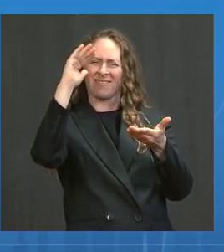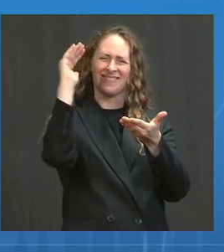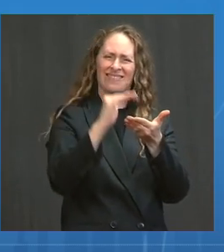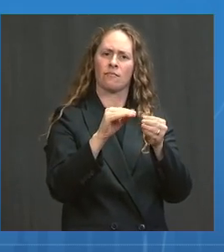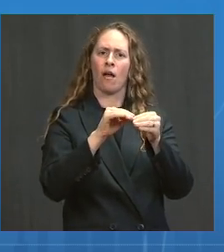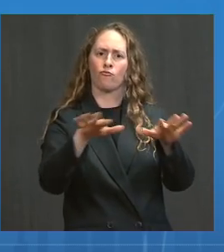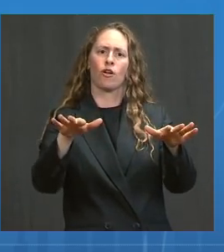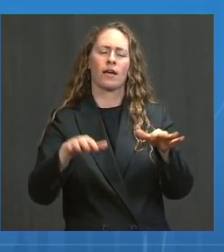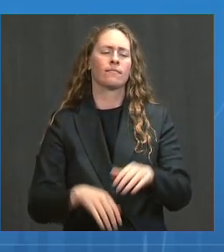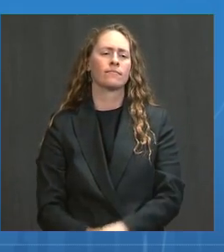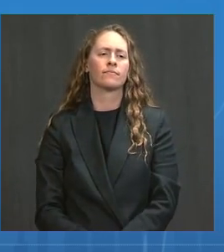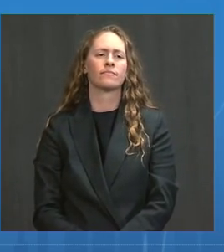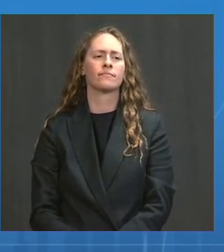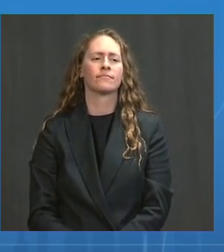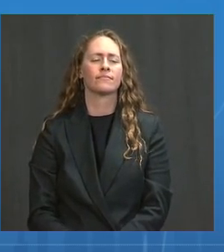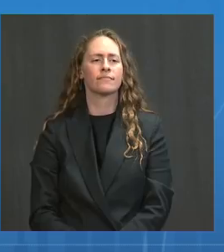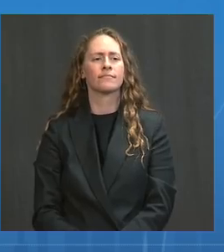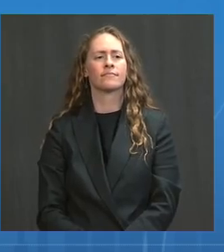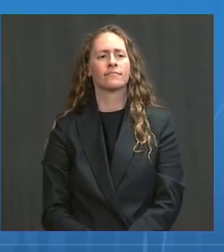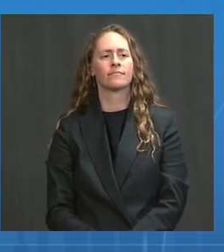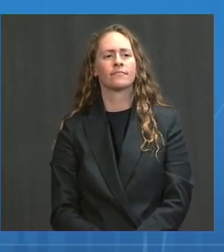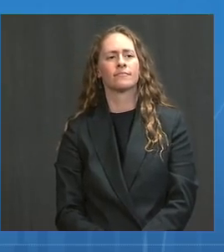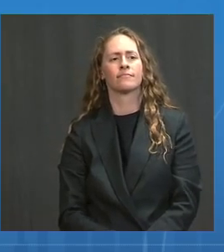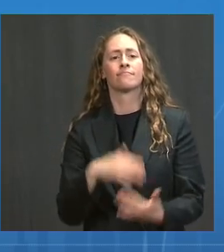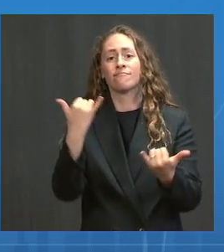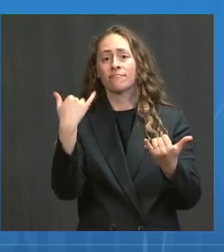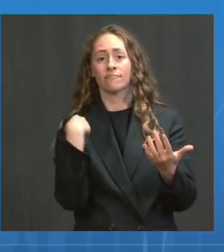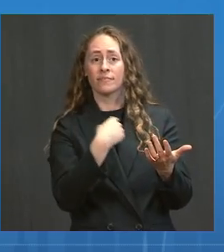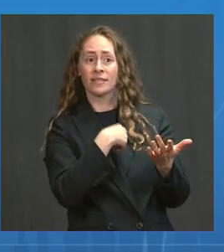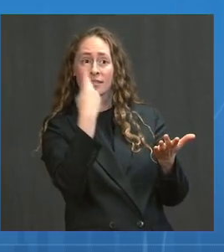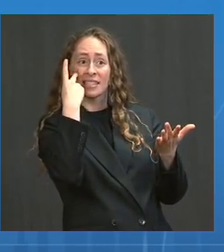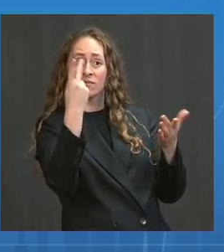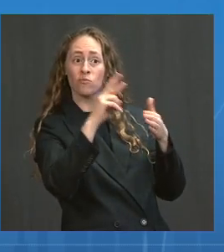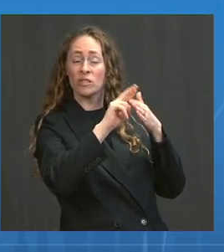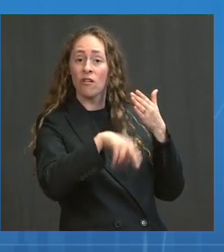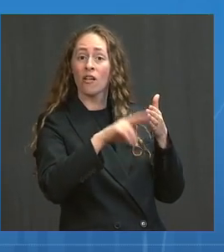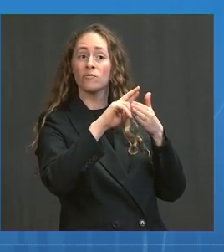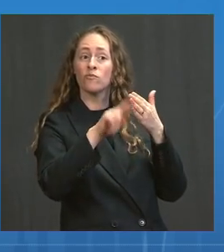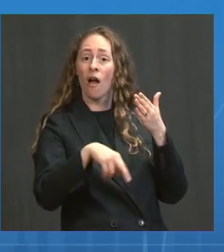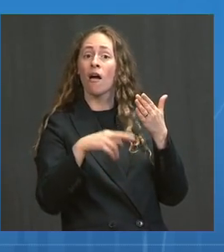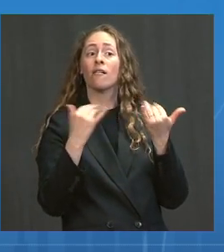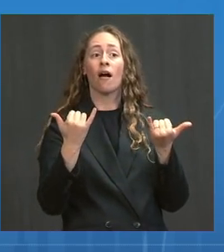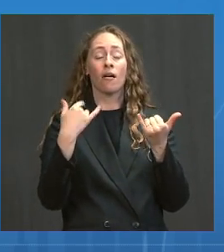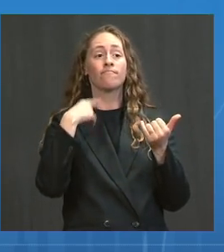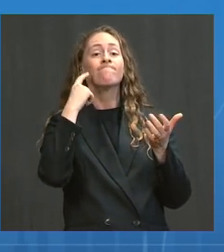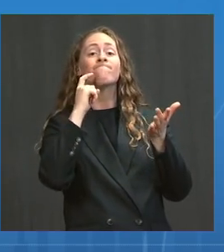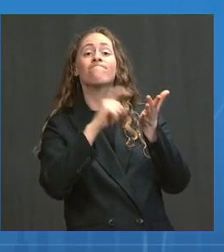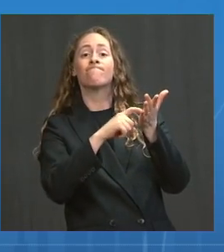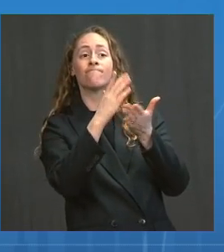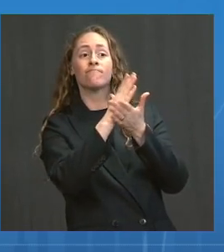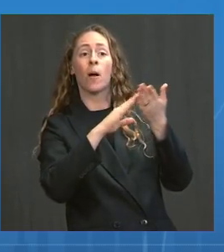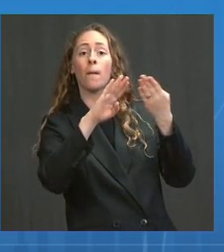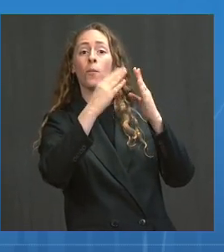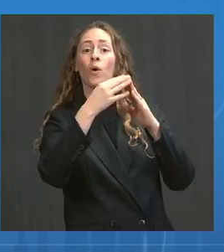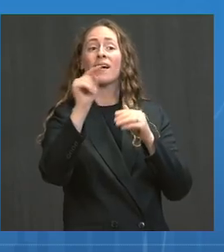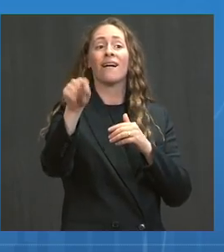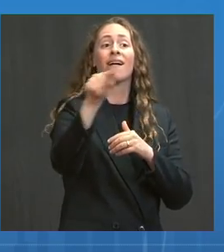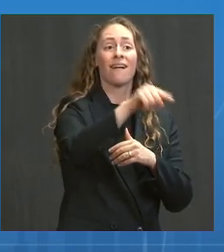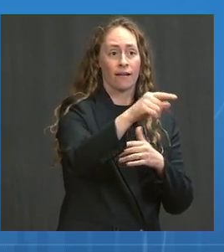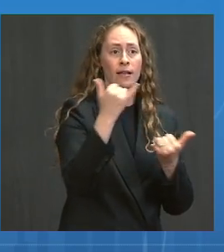Today, given what we are seeing with the spread of Delta in some communities in the country, we're intensifying our efforts to help states prevent,